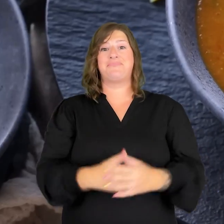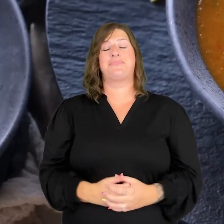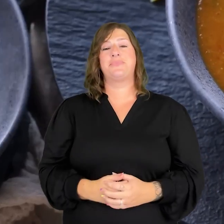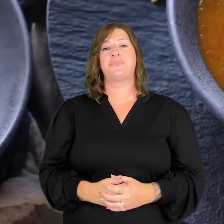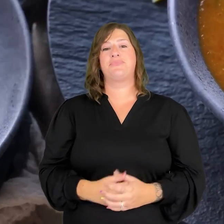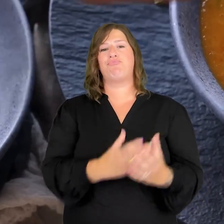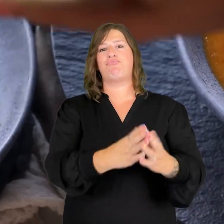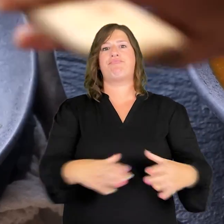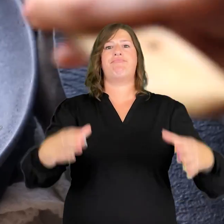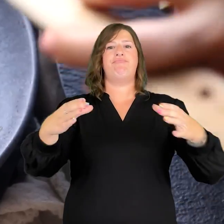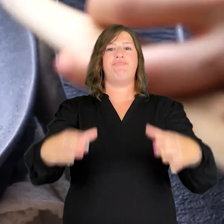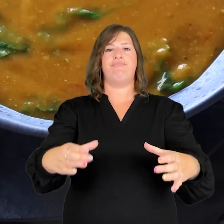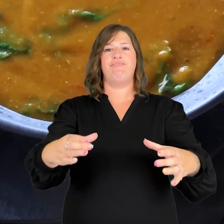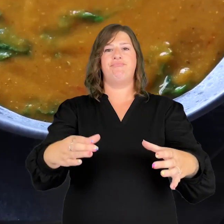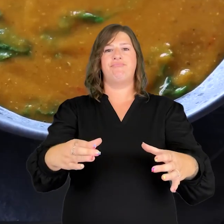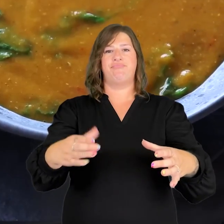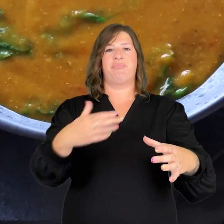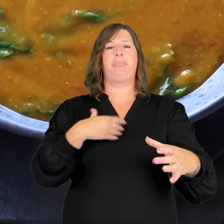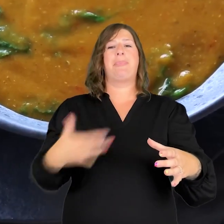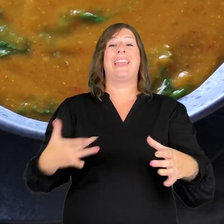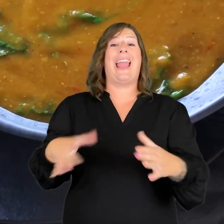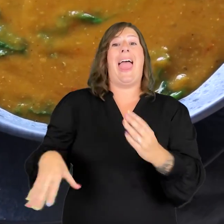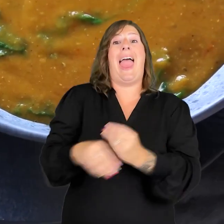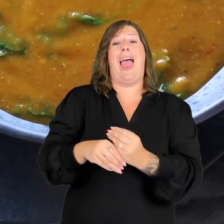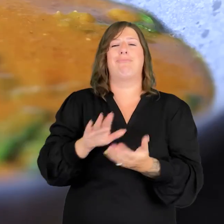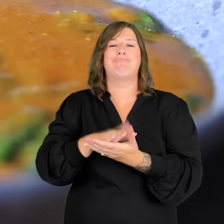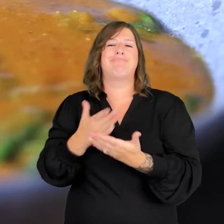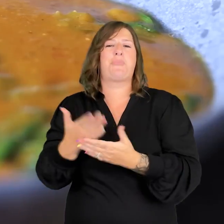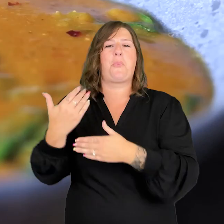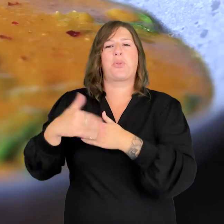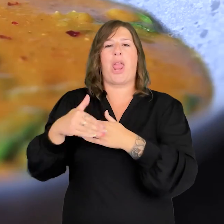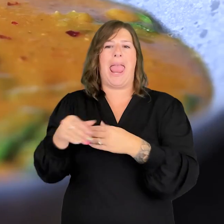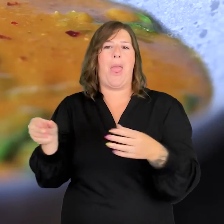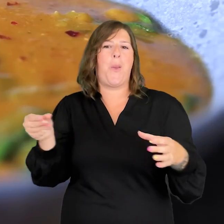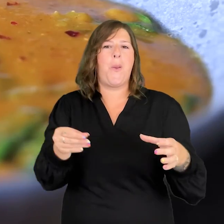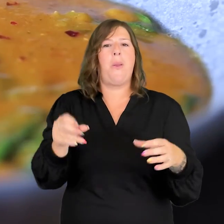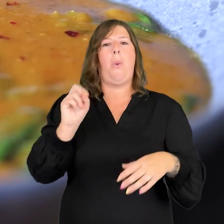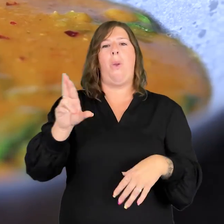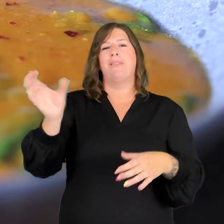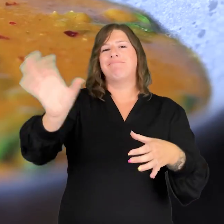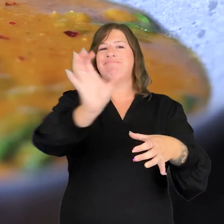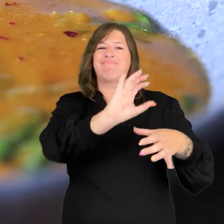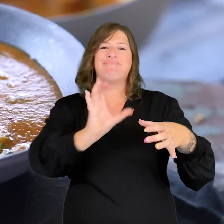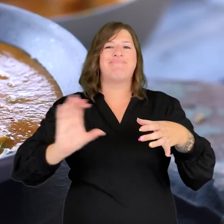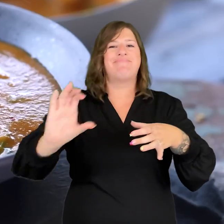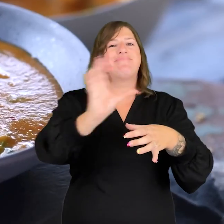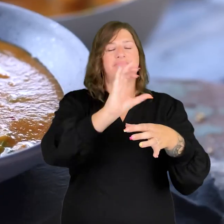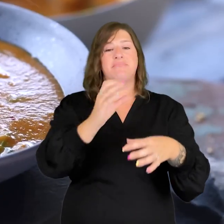I like to enjoy it with some toasted bread on the side. I add some optional chili flakes for heat, and a squeeze of lemon